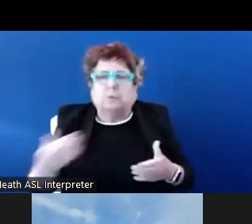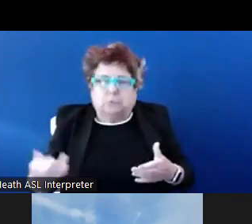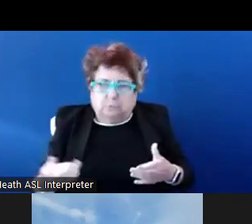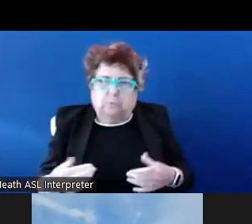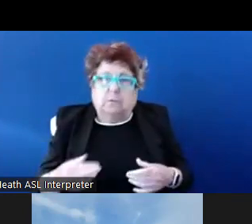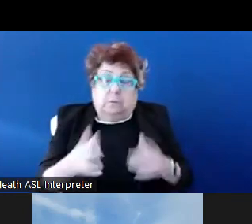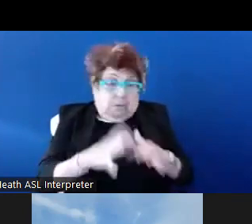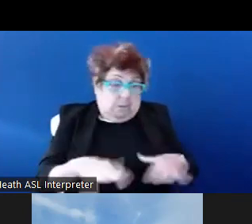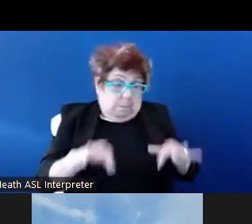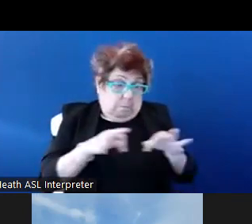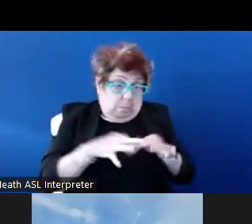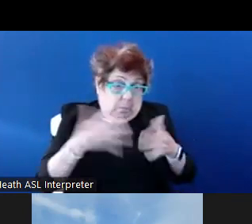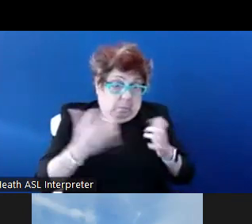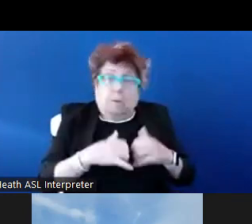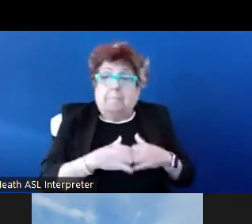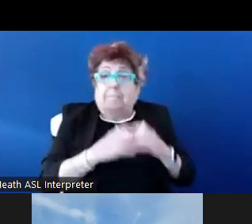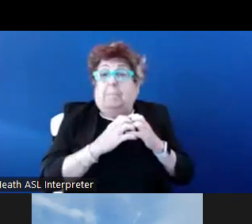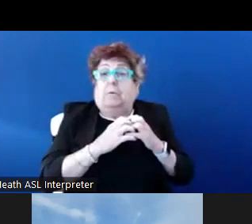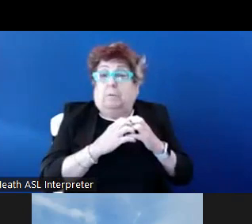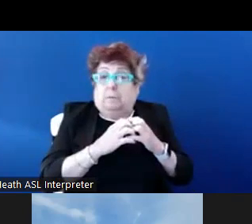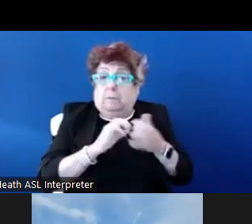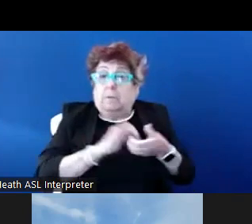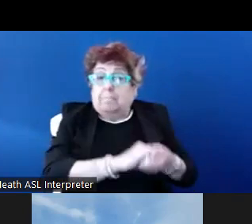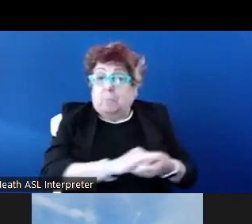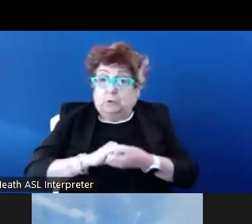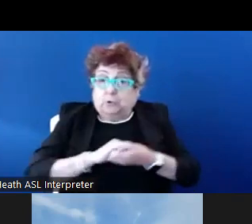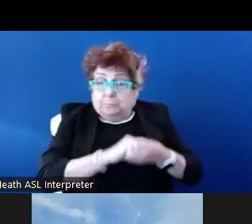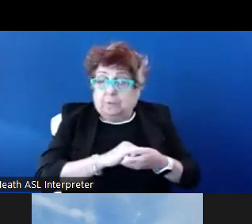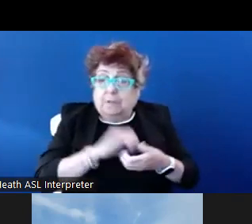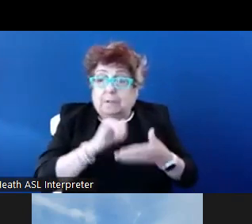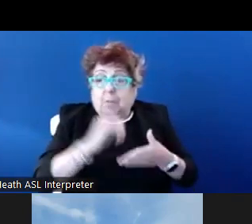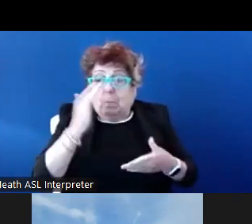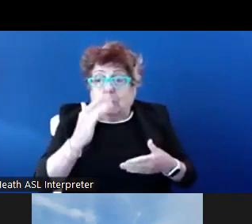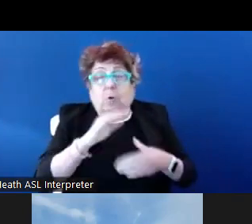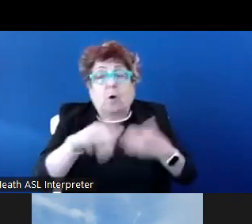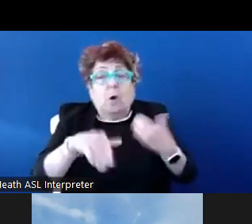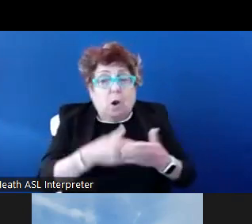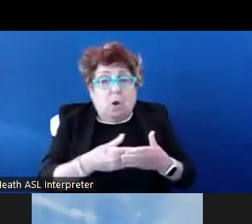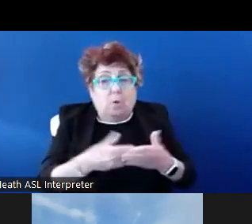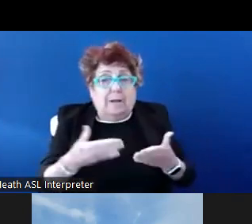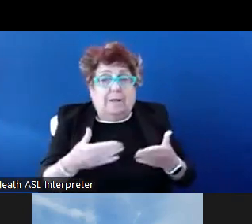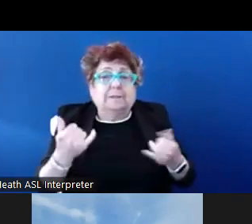partnerships. So that is why we are all here today, to move the needle, two spark the cylinder,